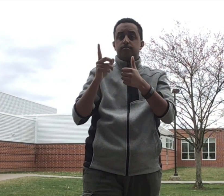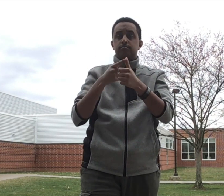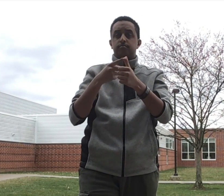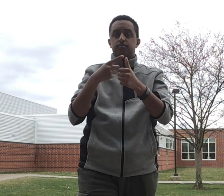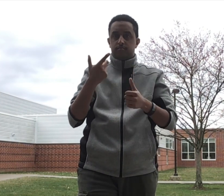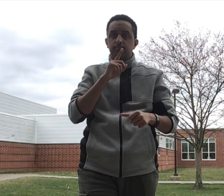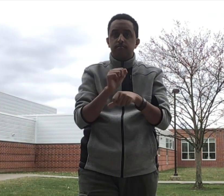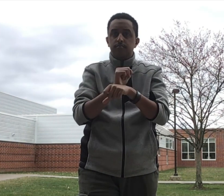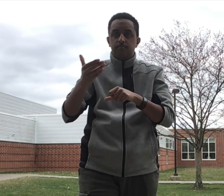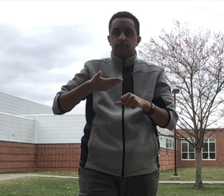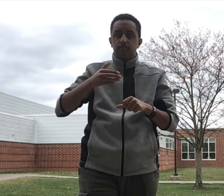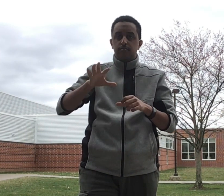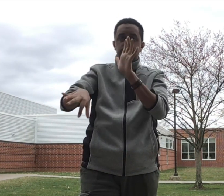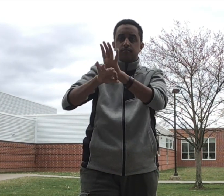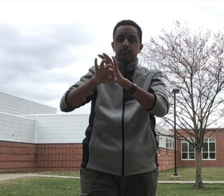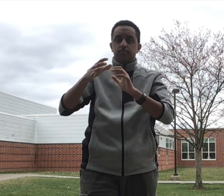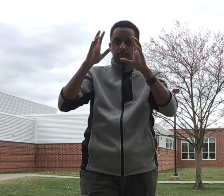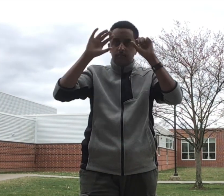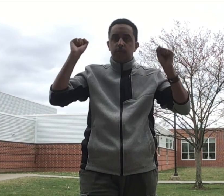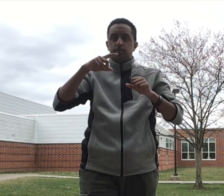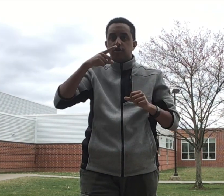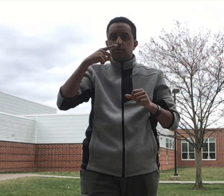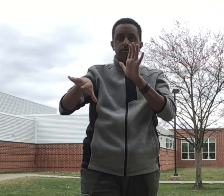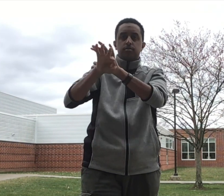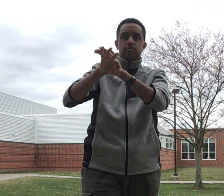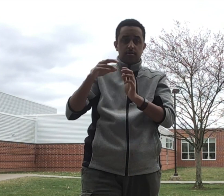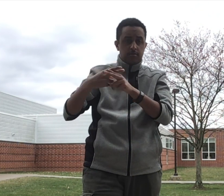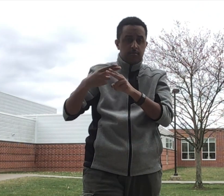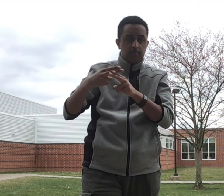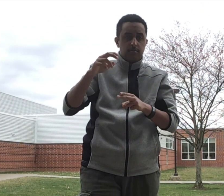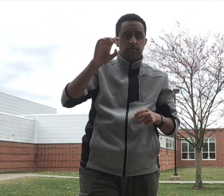or five problems that they were working with at that time. The first thing that happened was